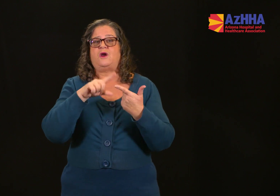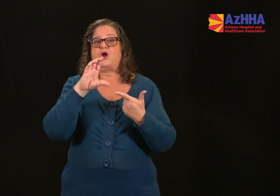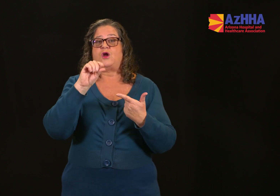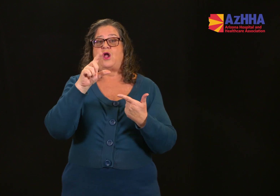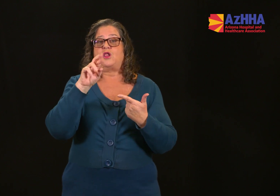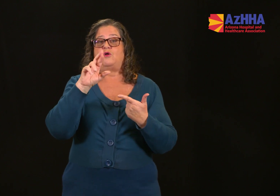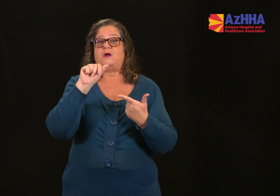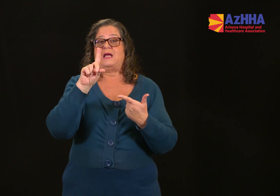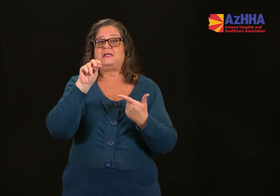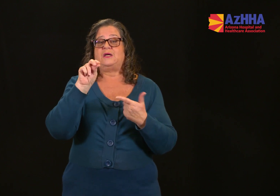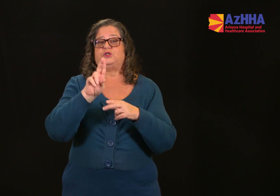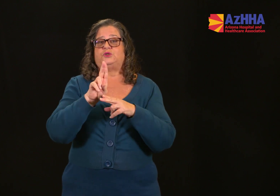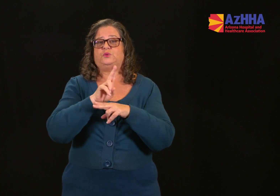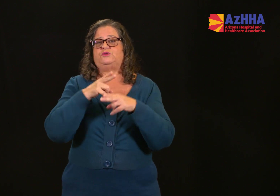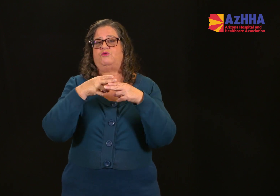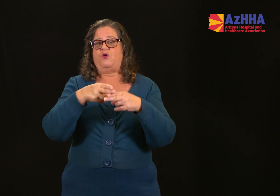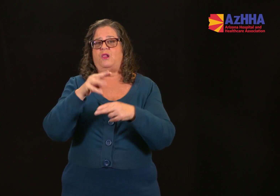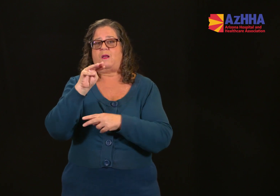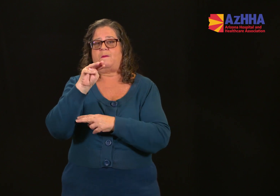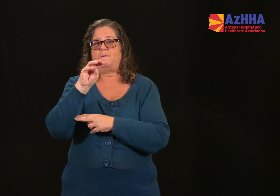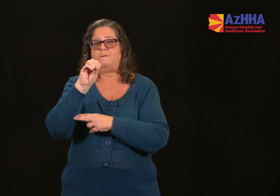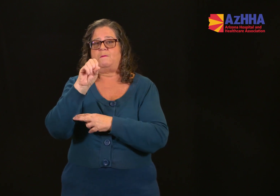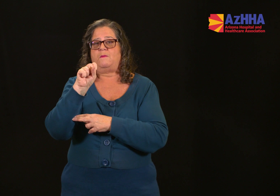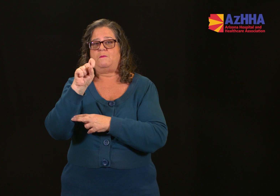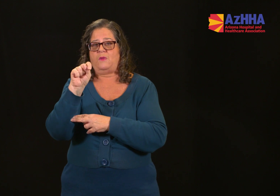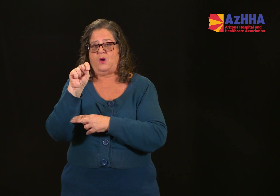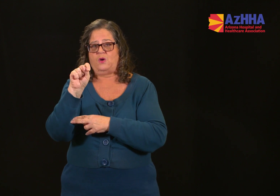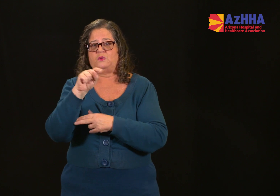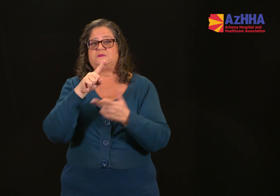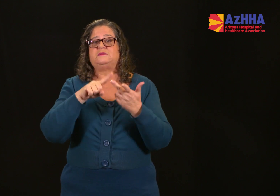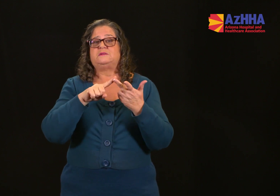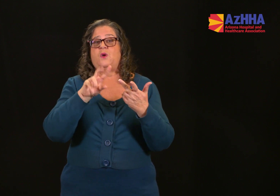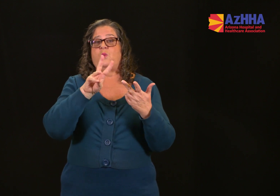And in West Virginia, a POST form.